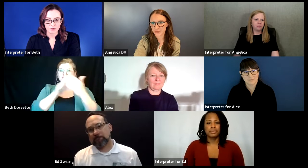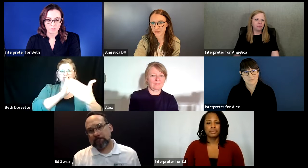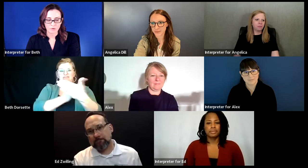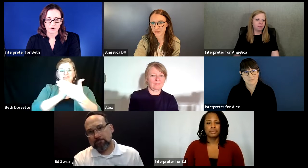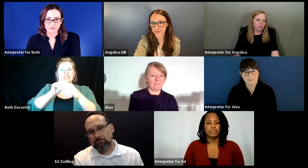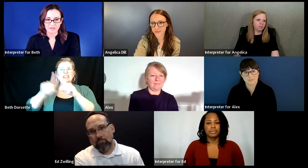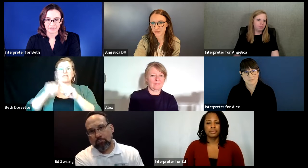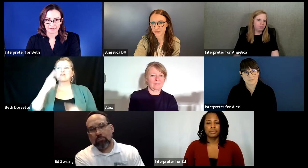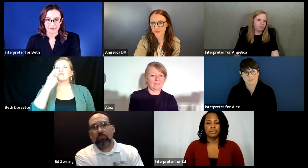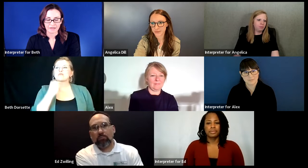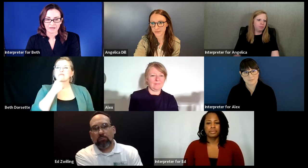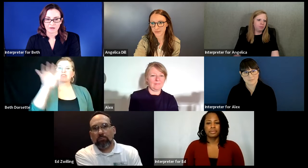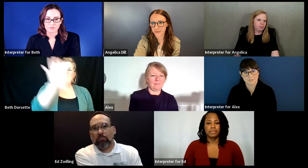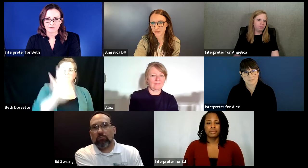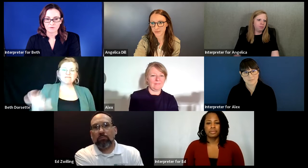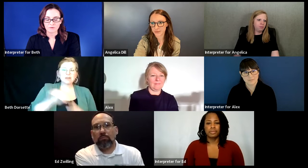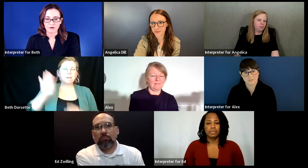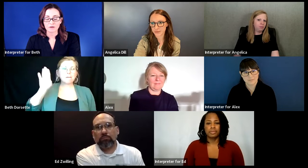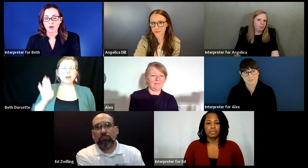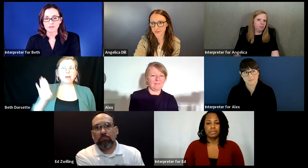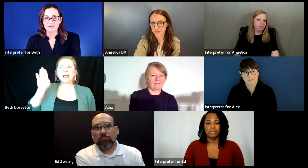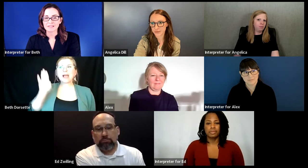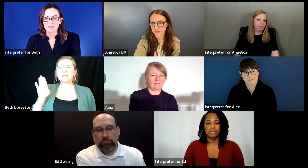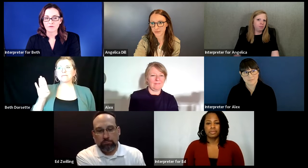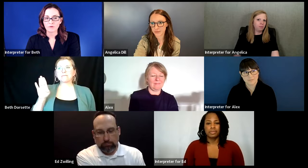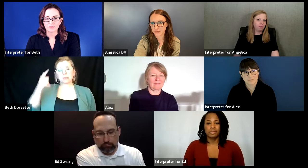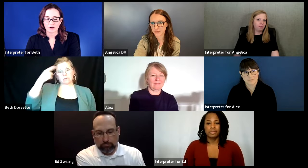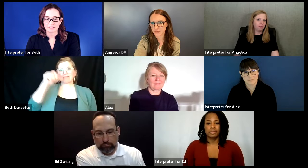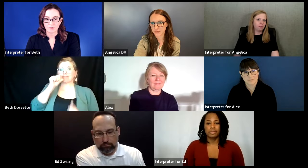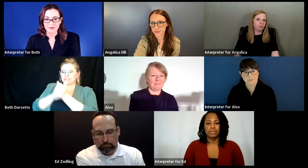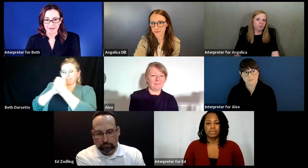that you are representing several -- a lawsuit against several restaurants in Birmingham